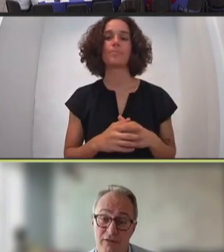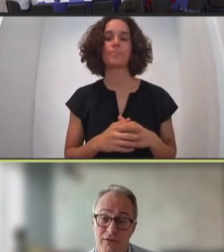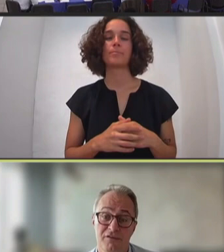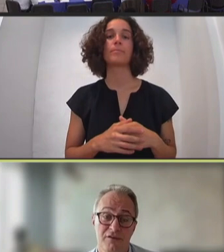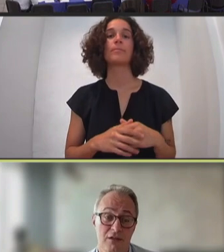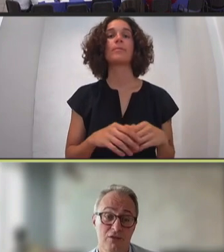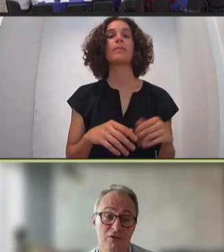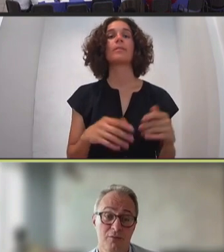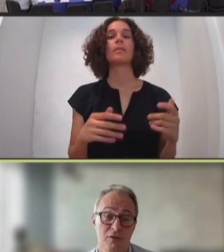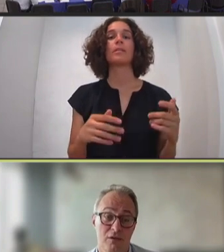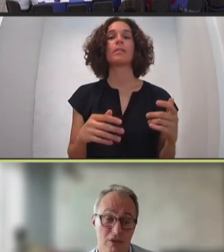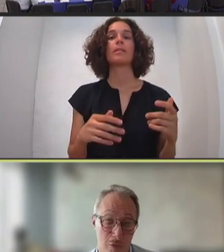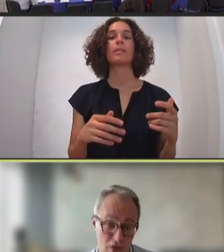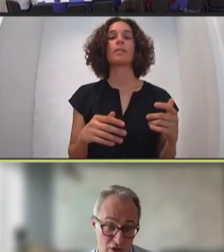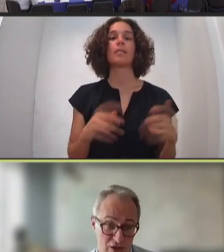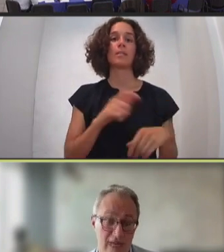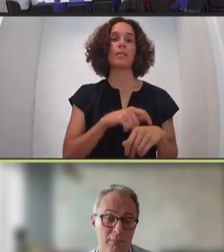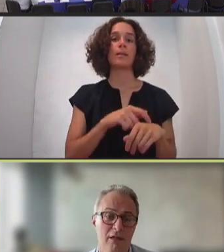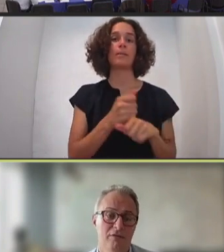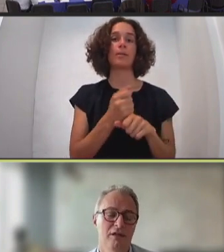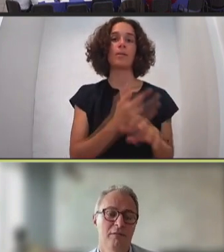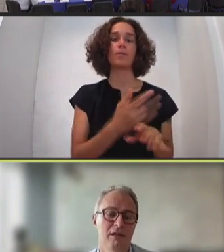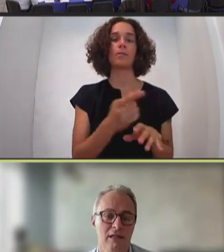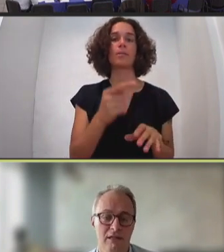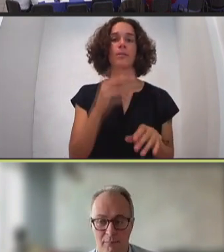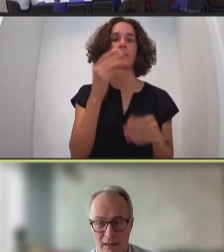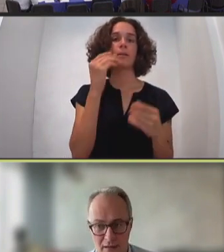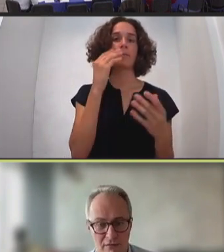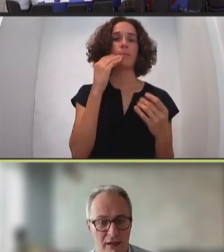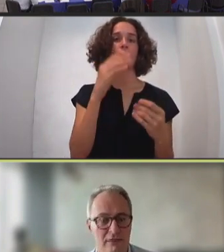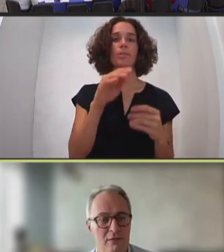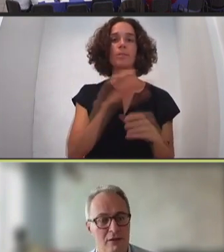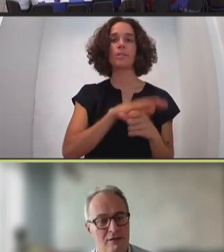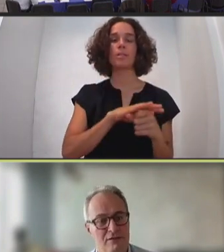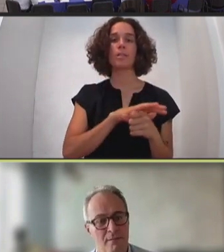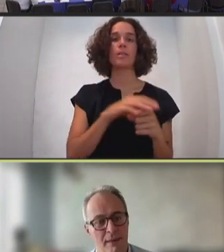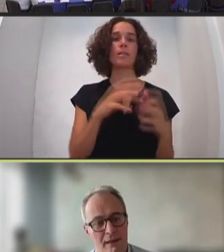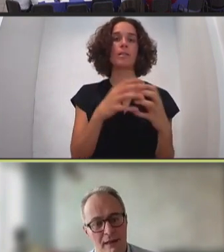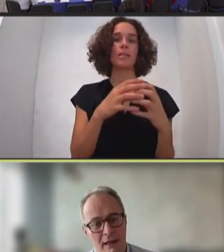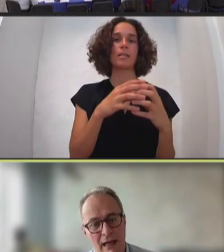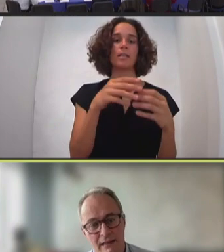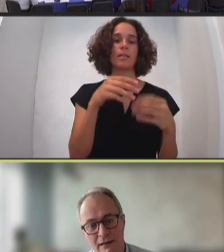lymphocyte contributes to containment of TB, independent of antibodies. And then,